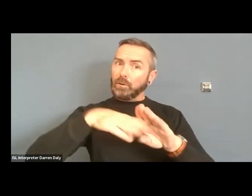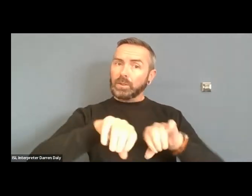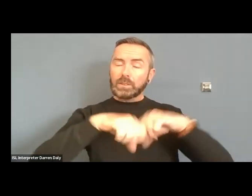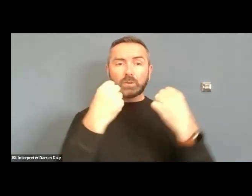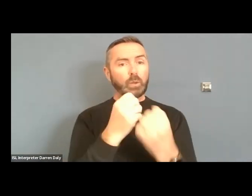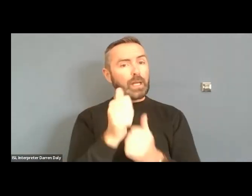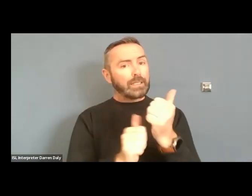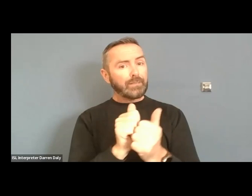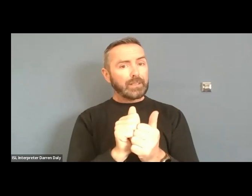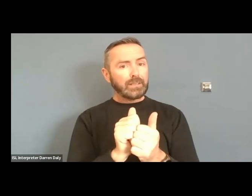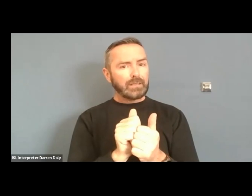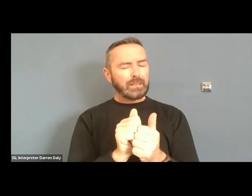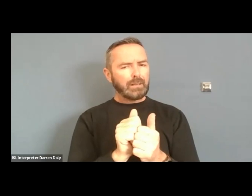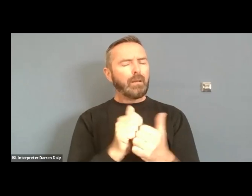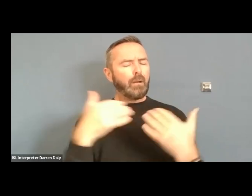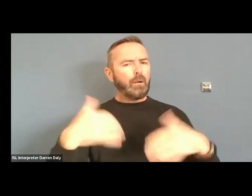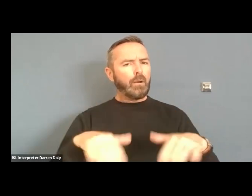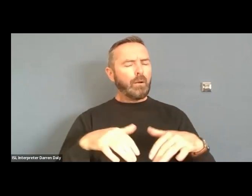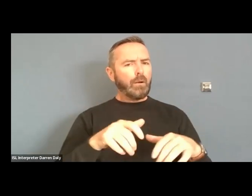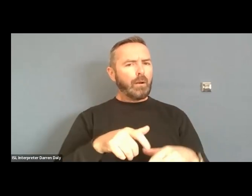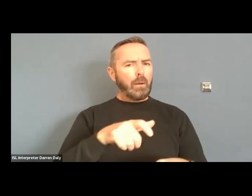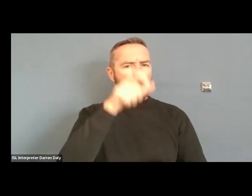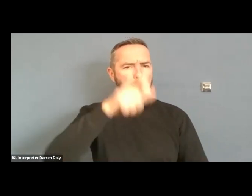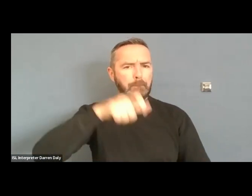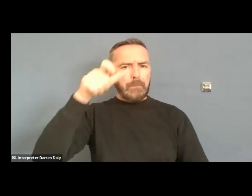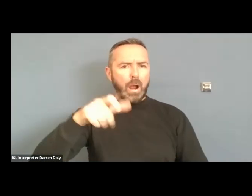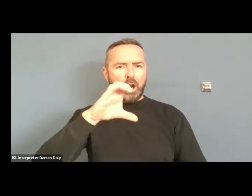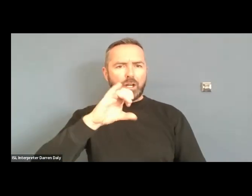The bar chart on this slide clearly indicates that respondents with a